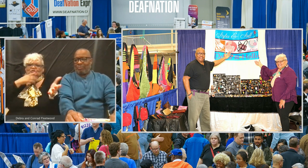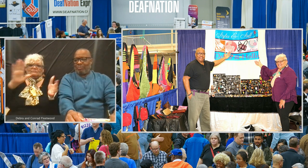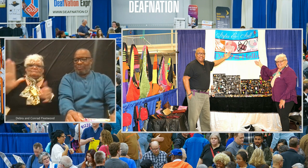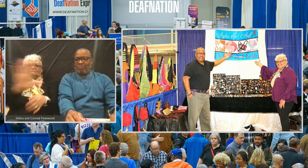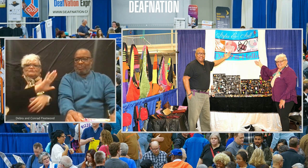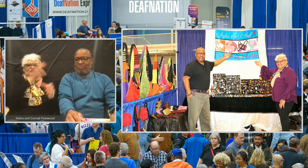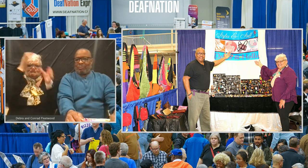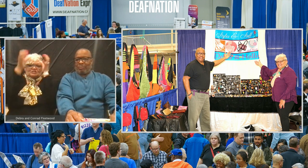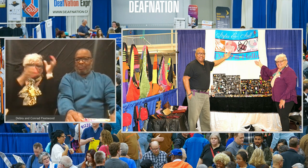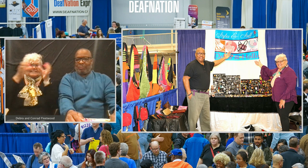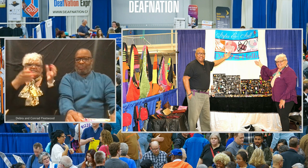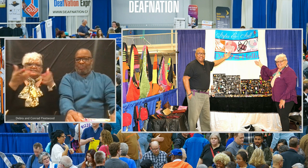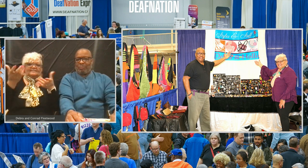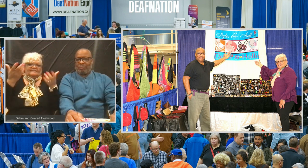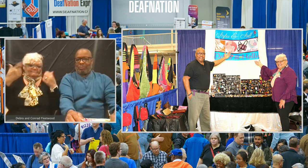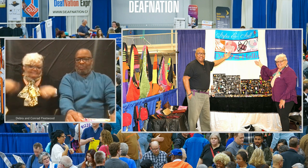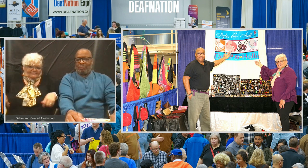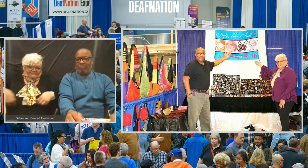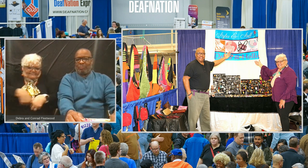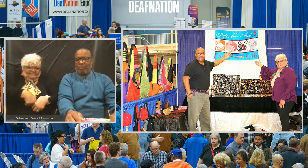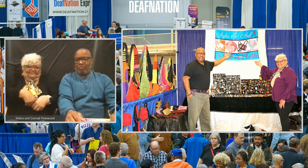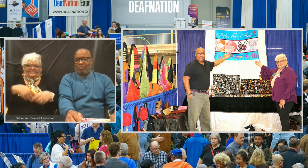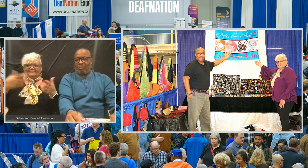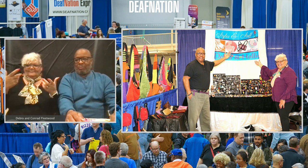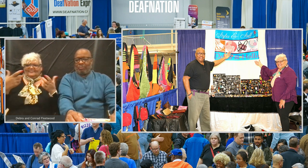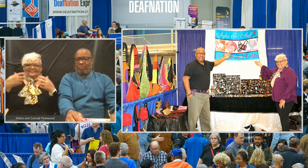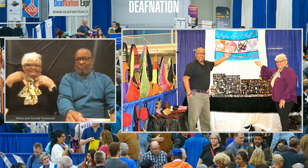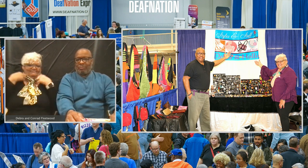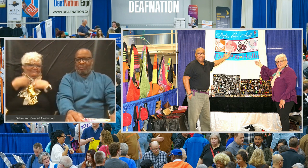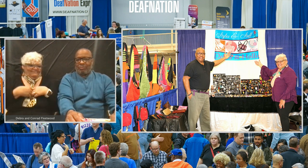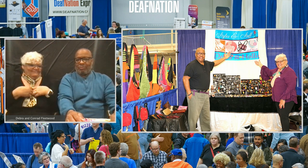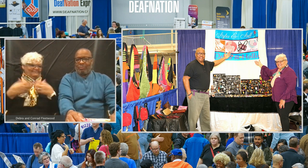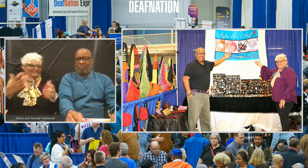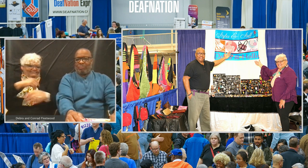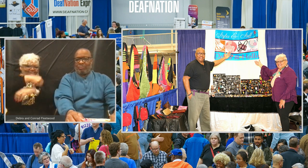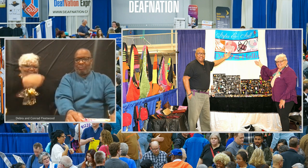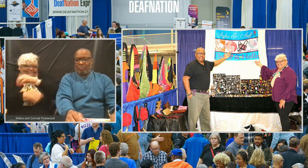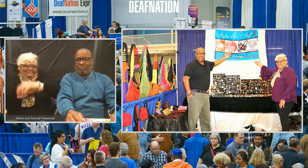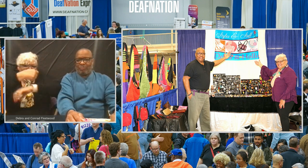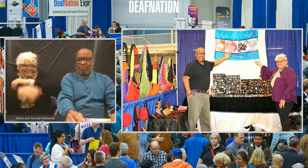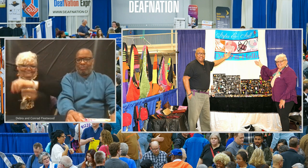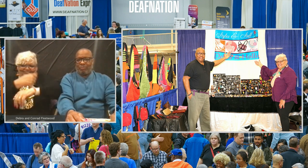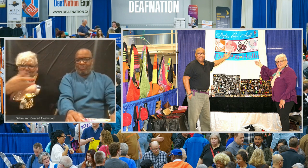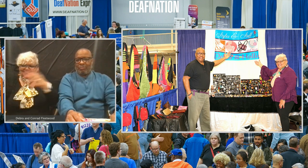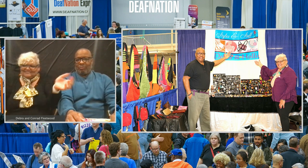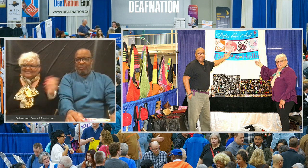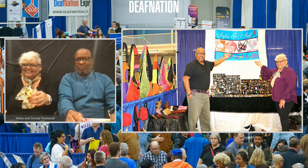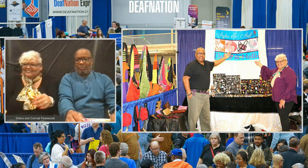Really, it’s up to your creativity. As a belt, scarf, around your wrist…